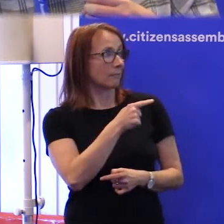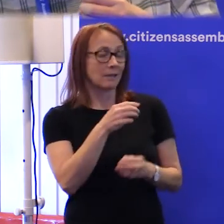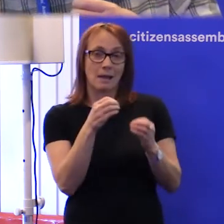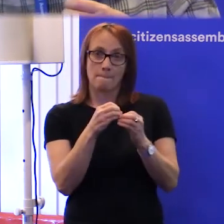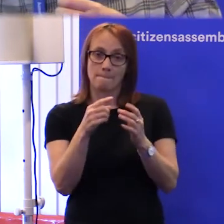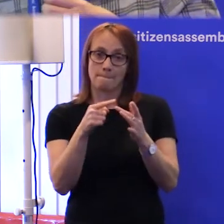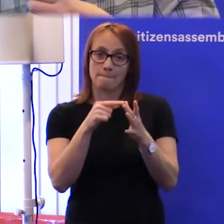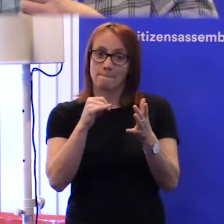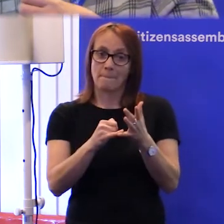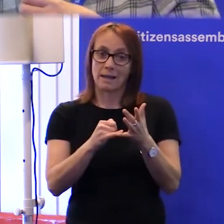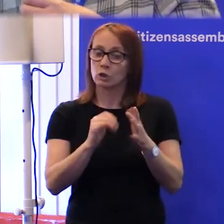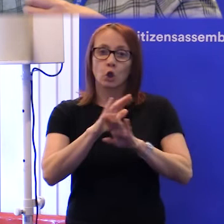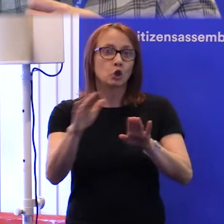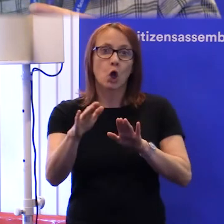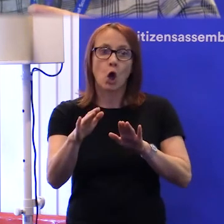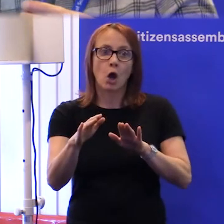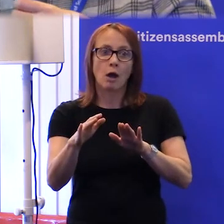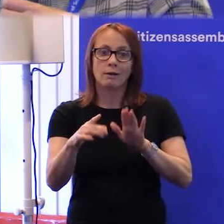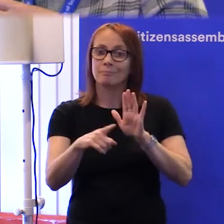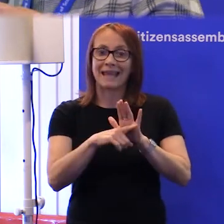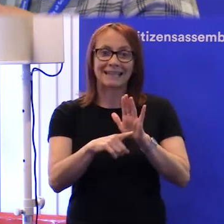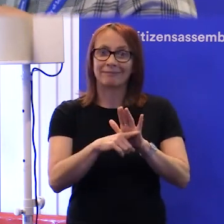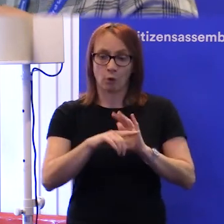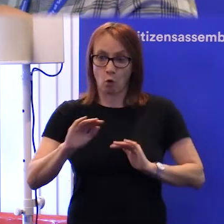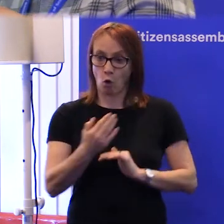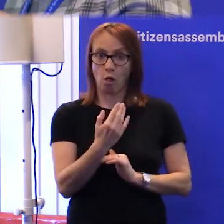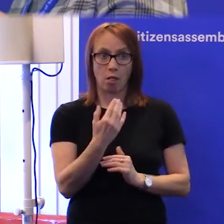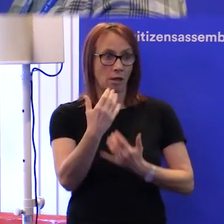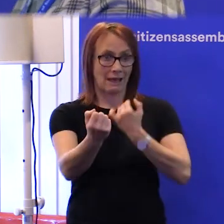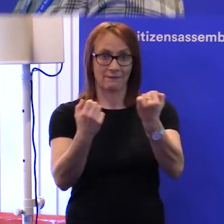I'm not a bad thing they're normal we all have them it's how we you interpret